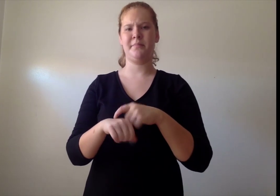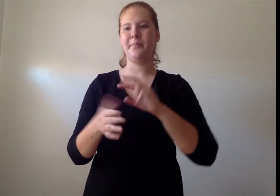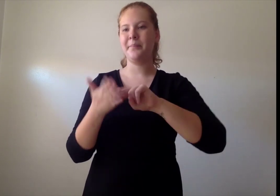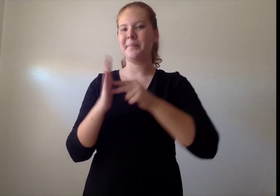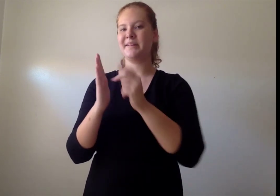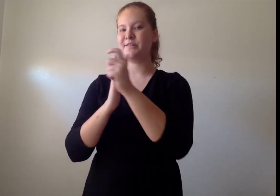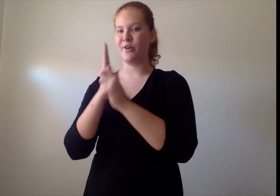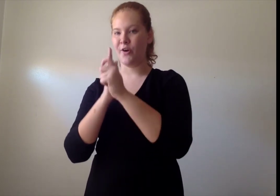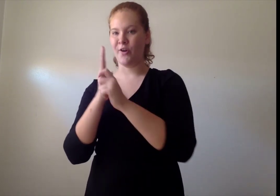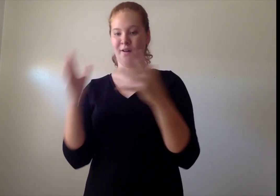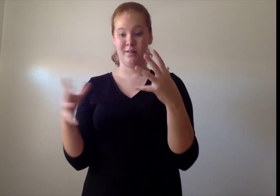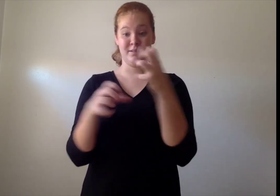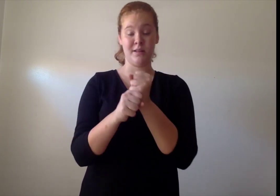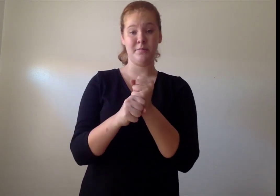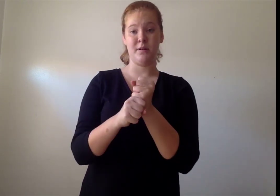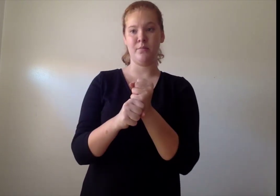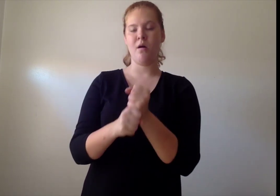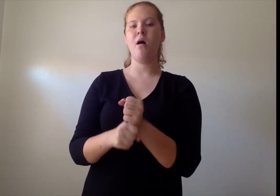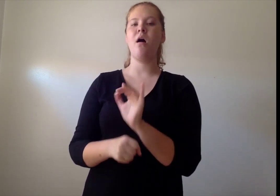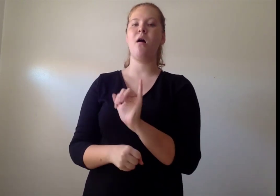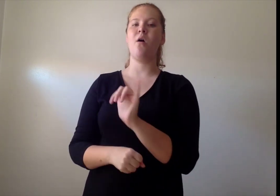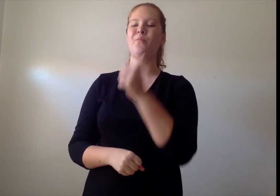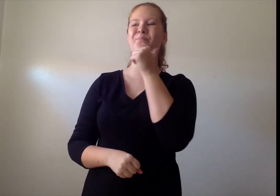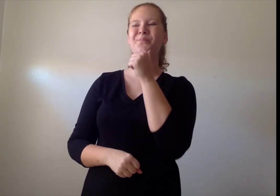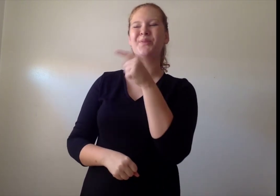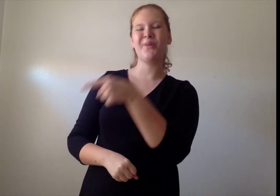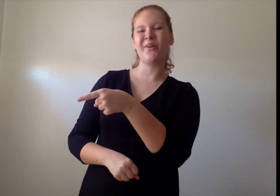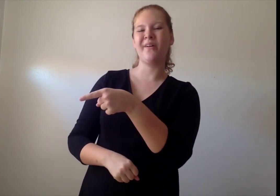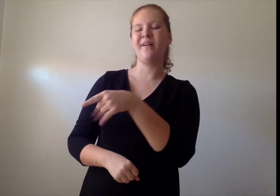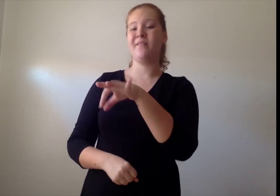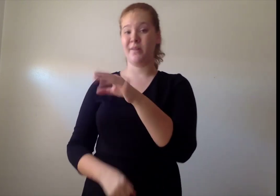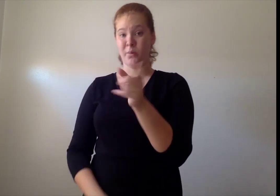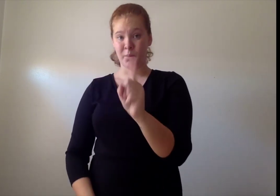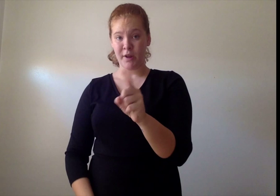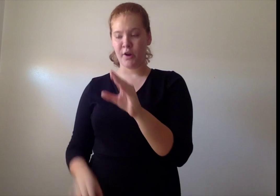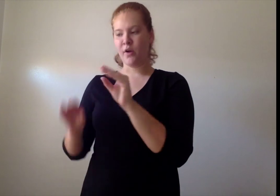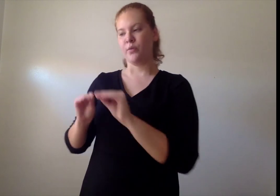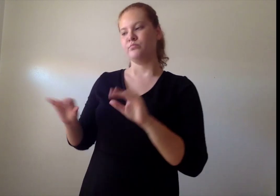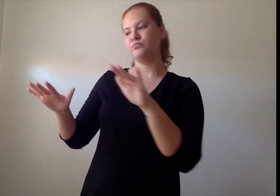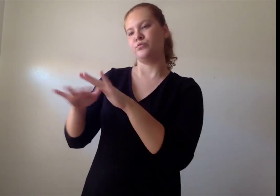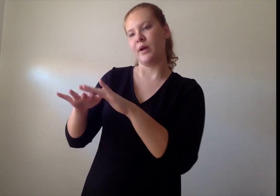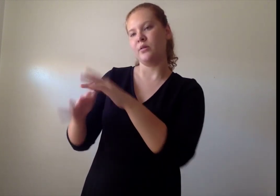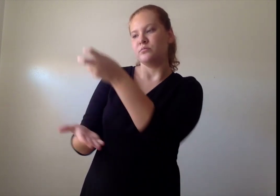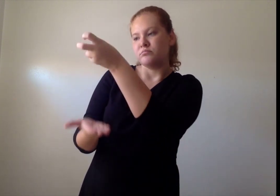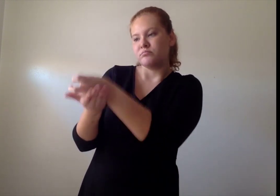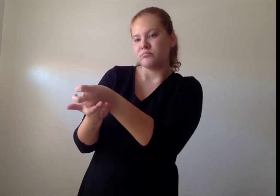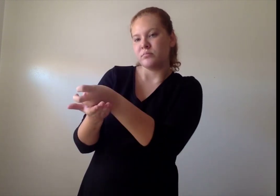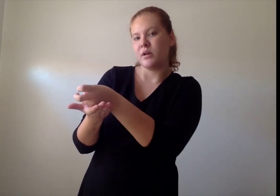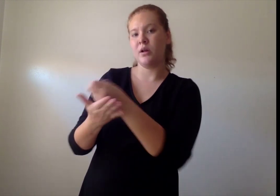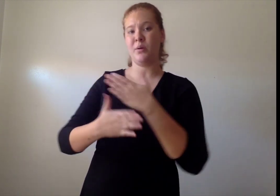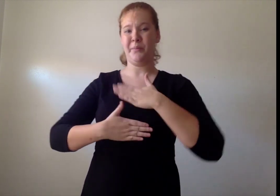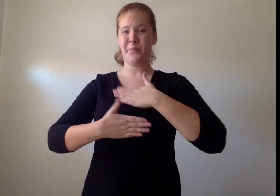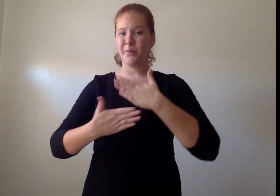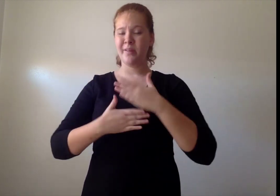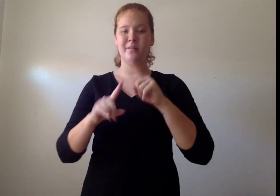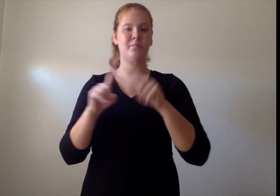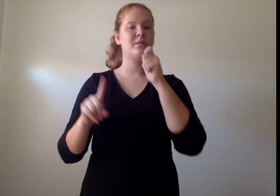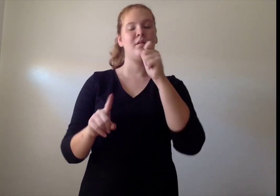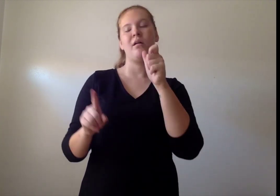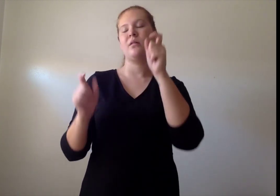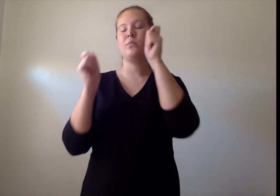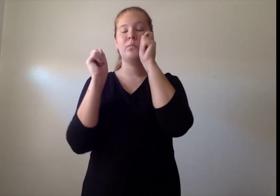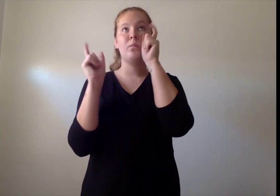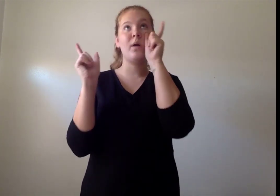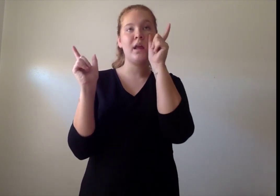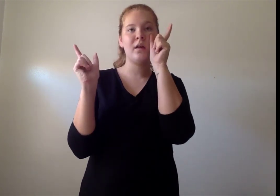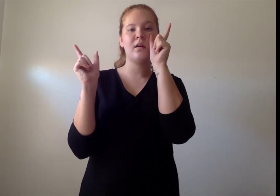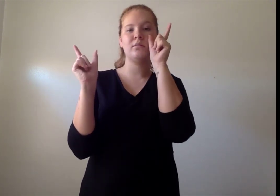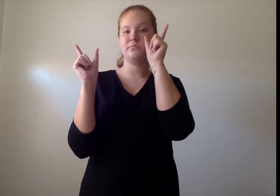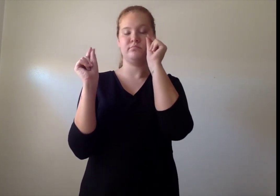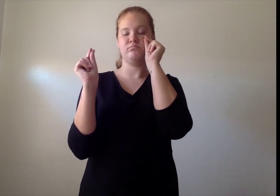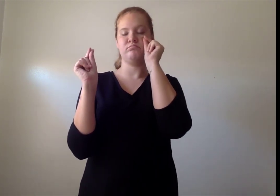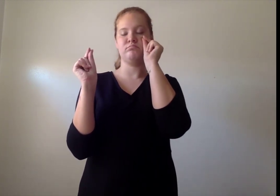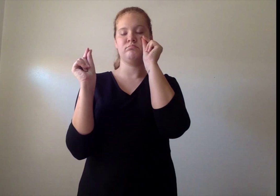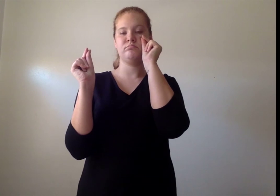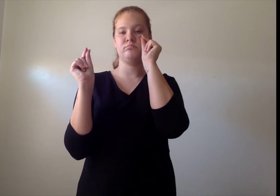[The article summarized] she was found [on the ground in a fetal position] breathing, unresponsive with her